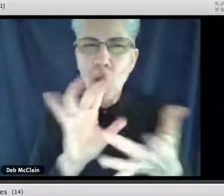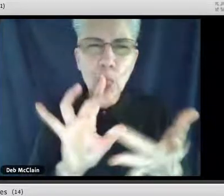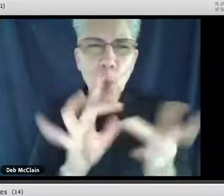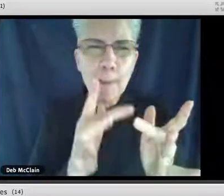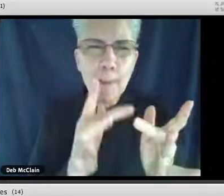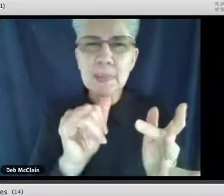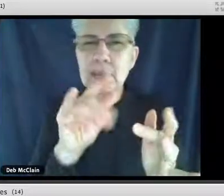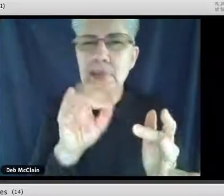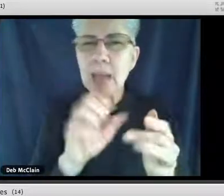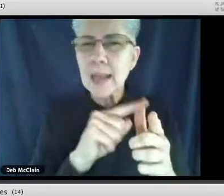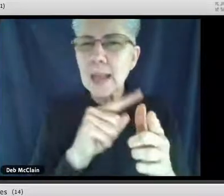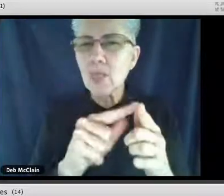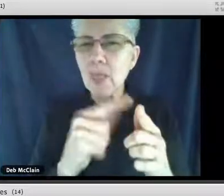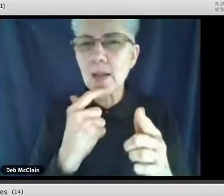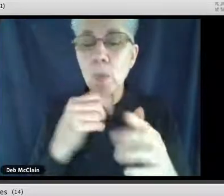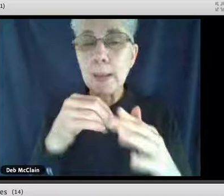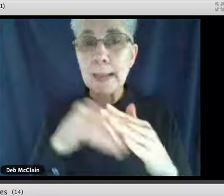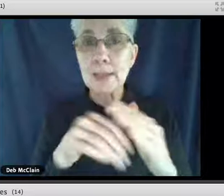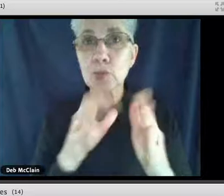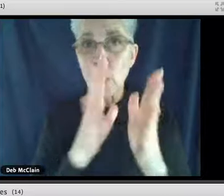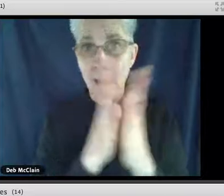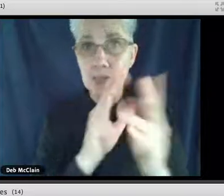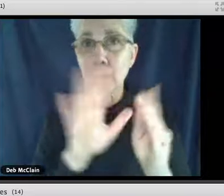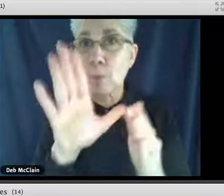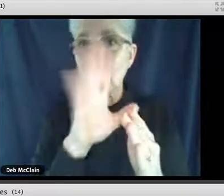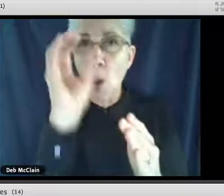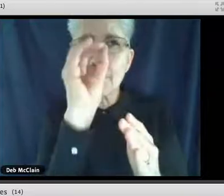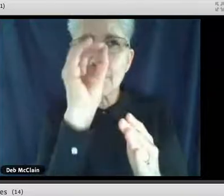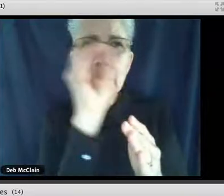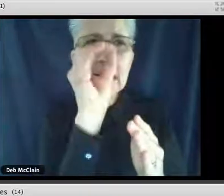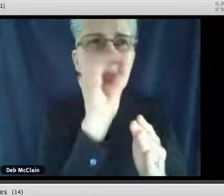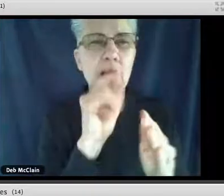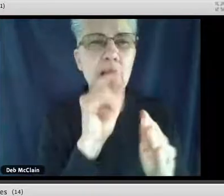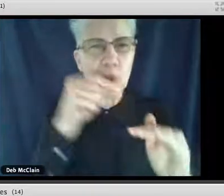and then we get into asking people's opinions and really delving into the information.